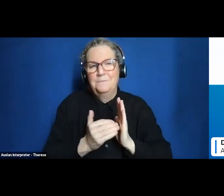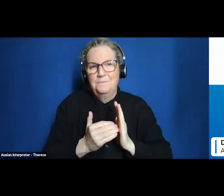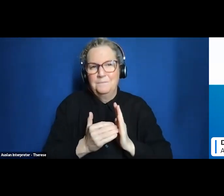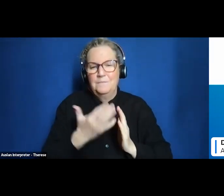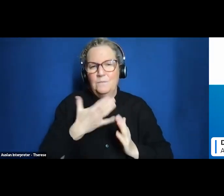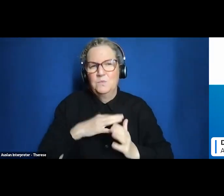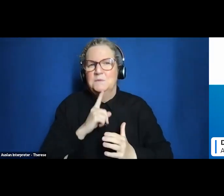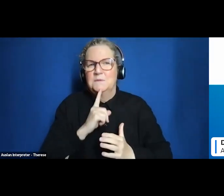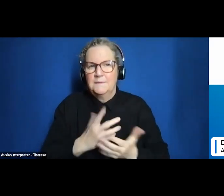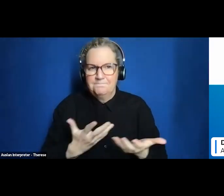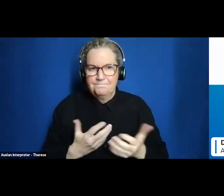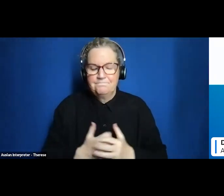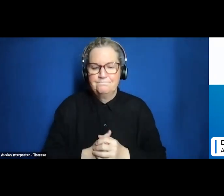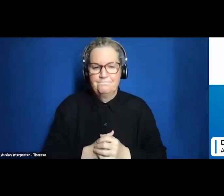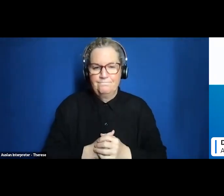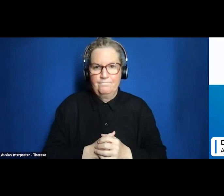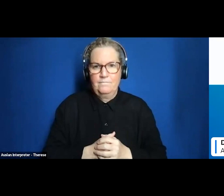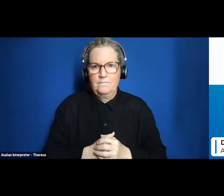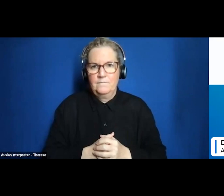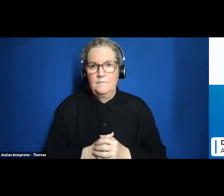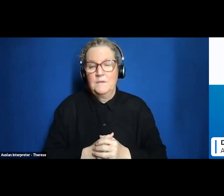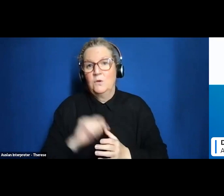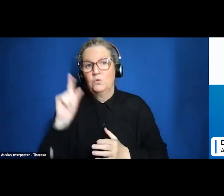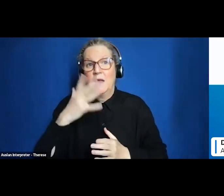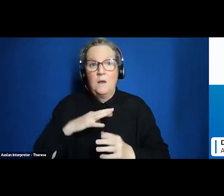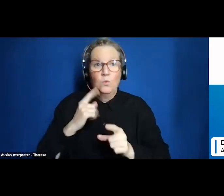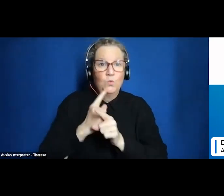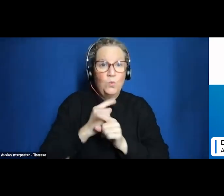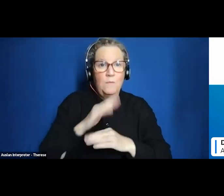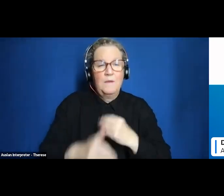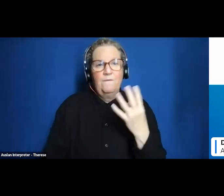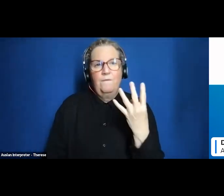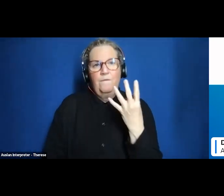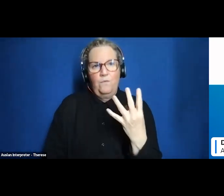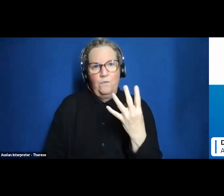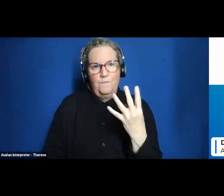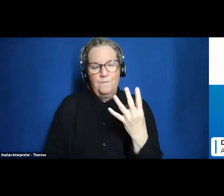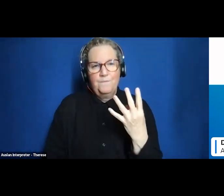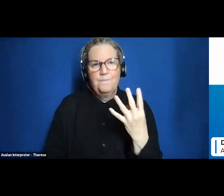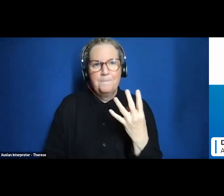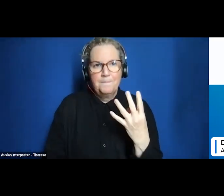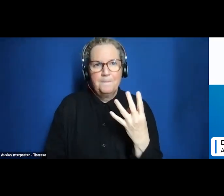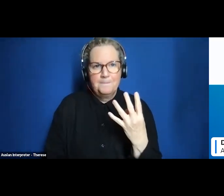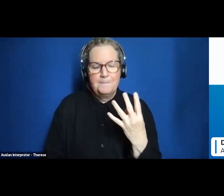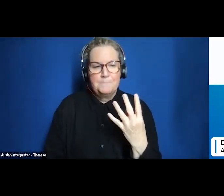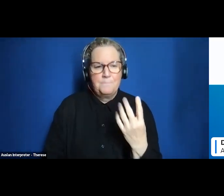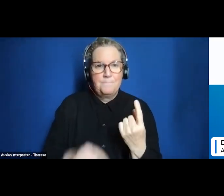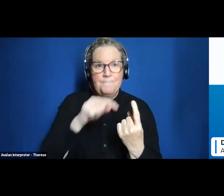I want to today talk to you about four things. The first of these is